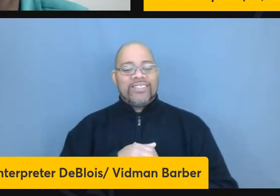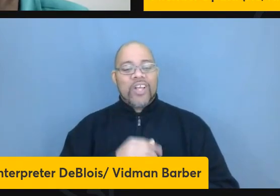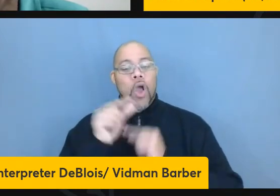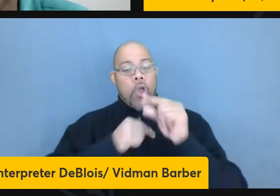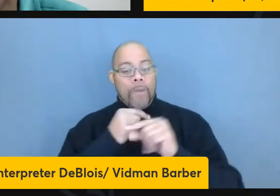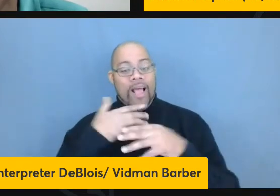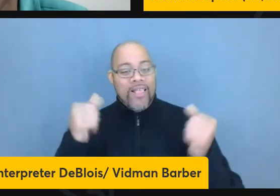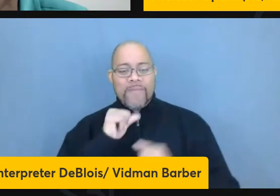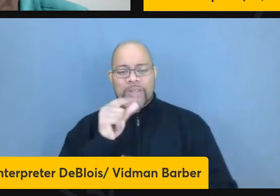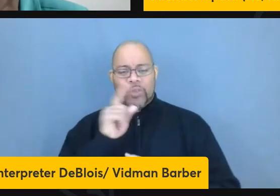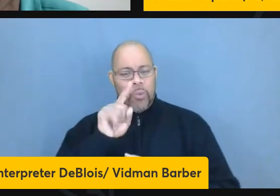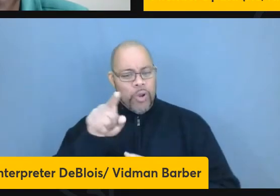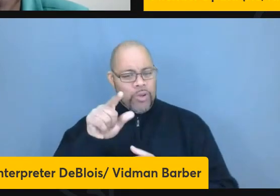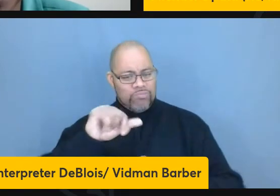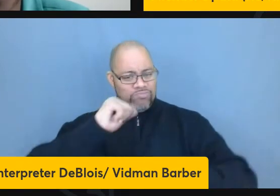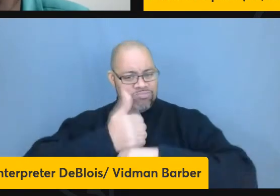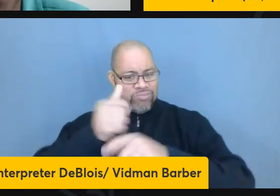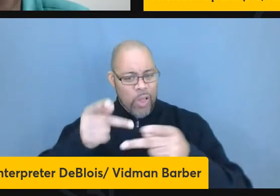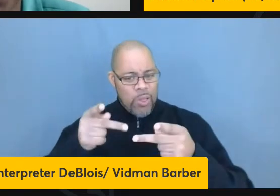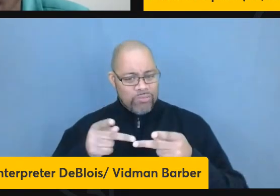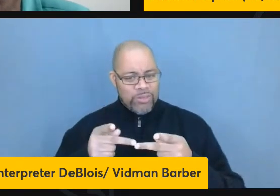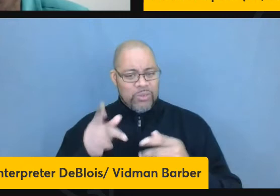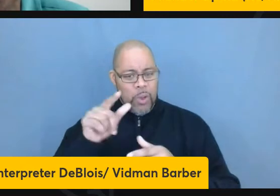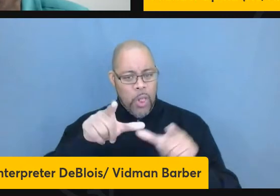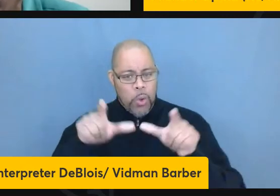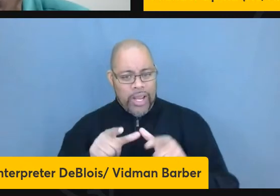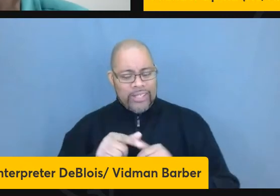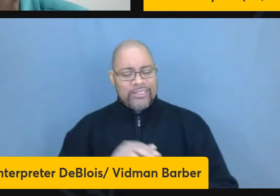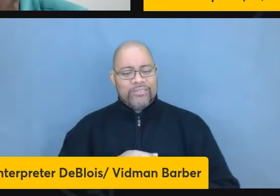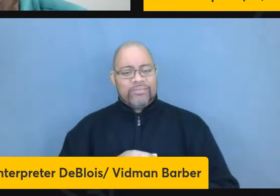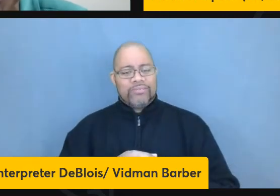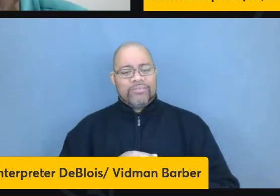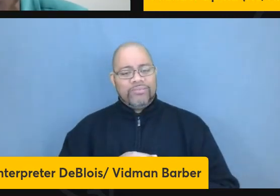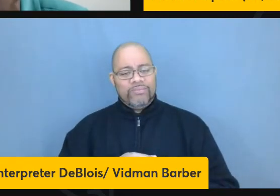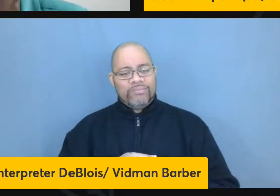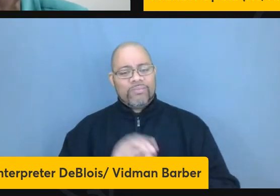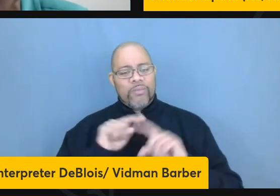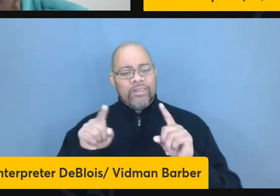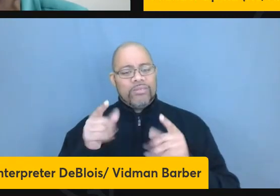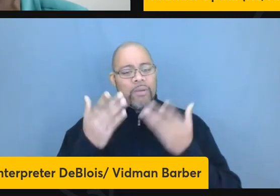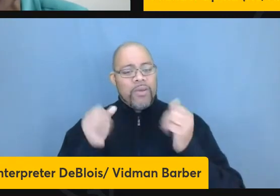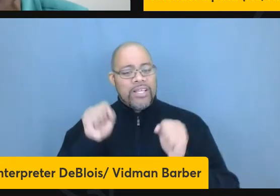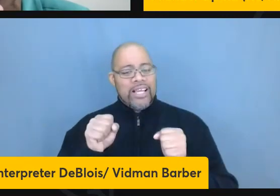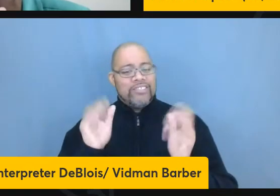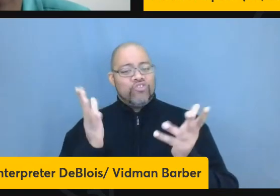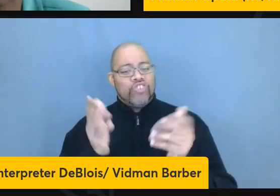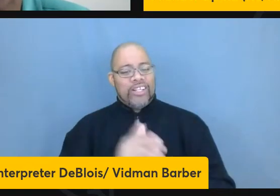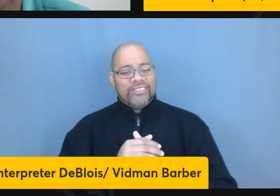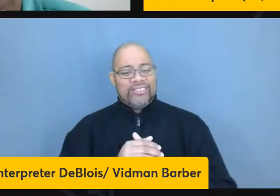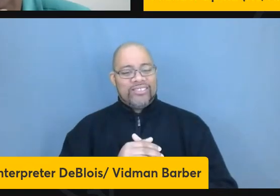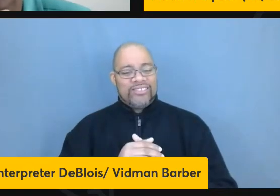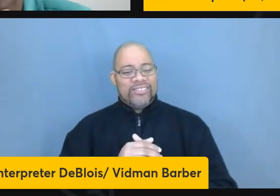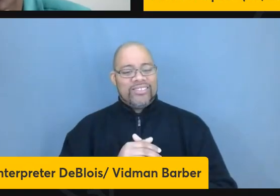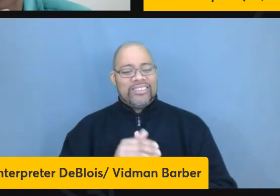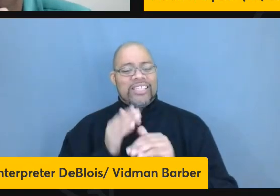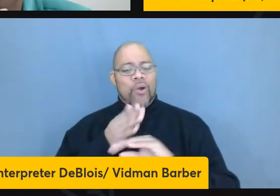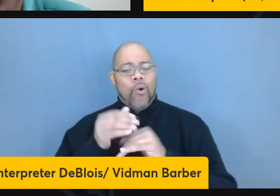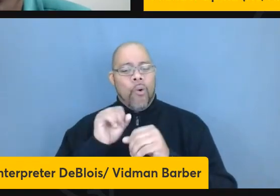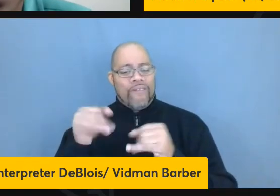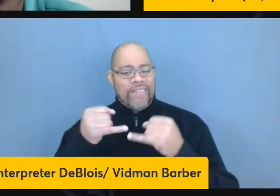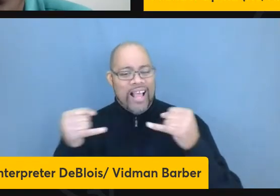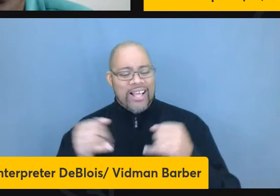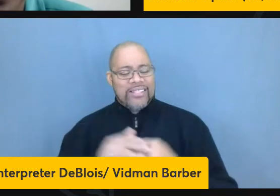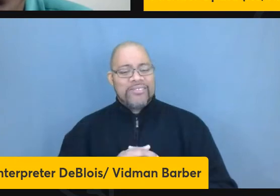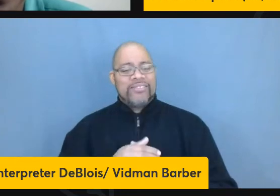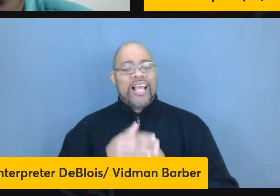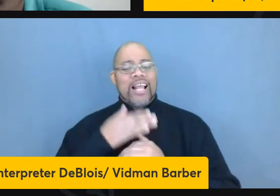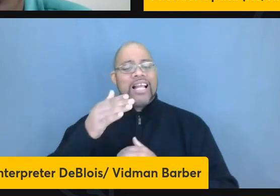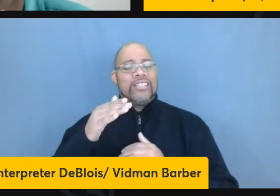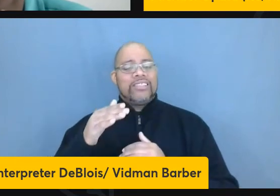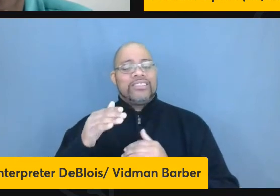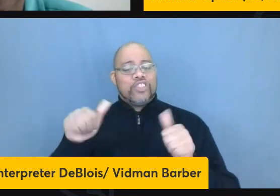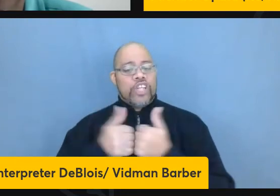not sure where you're signing in from Francine. But perhaps we can chat. Offline this. The next challenge study's gonna start,